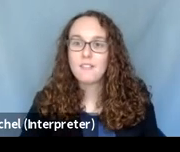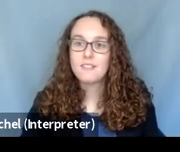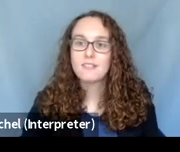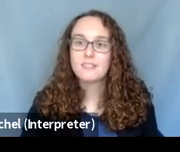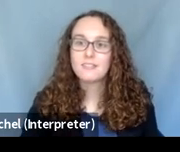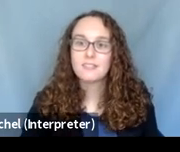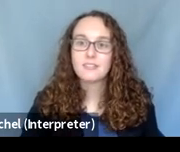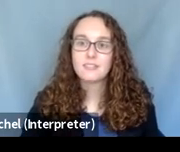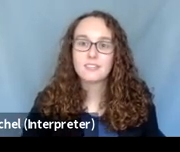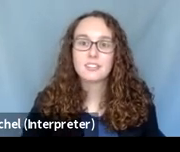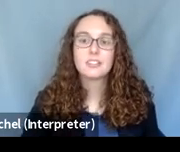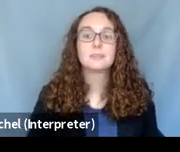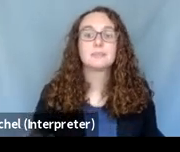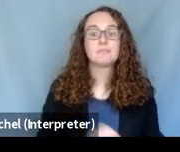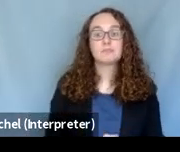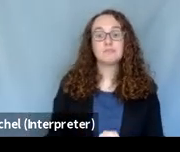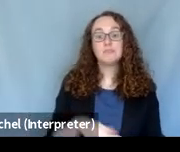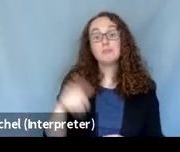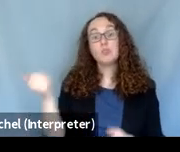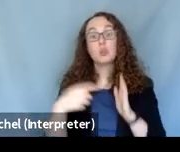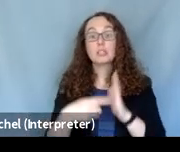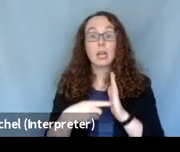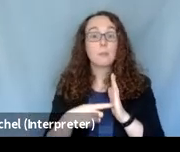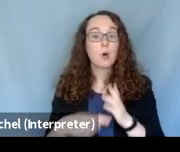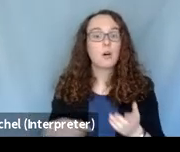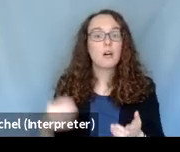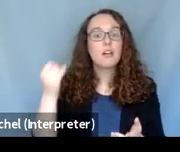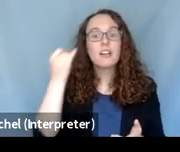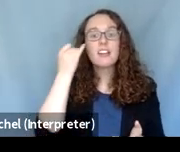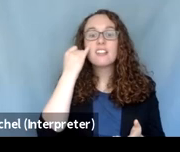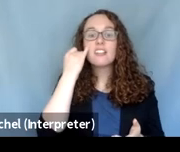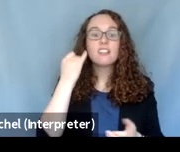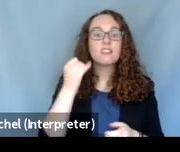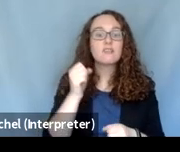and equipment and so forth, there's many jobs I can tell you right now, especially at